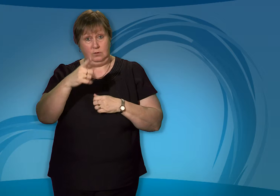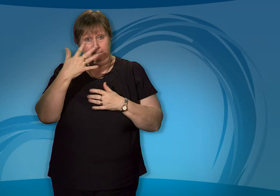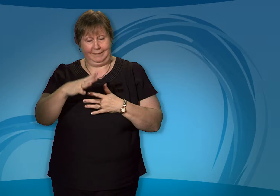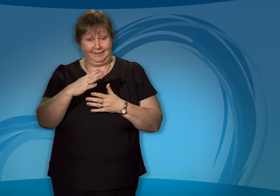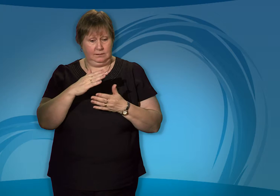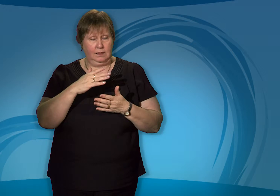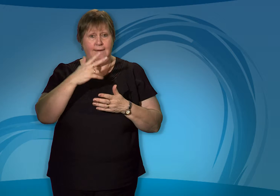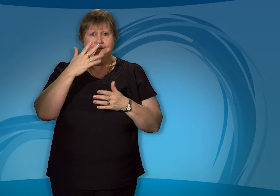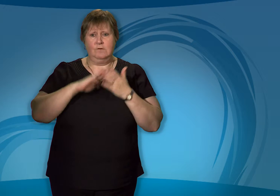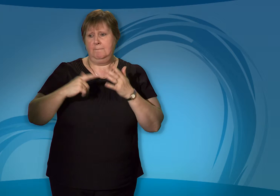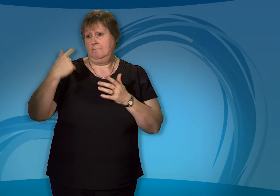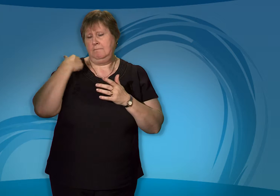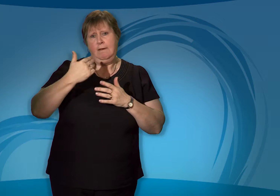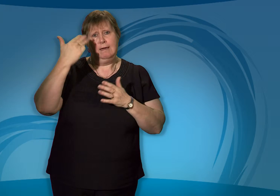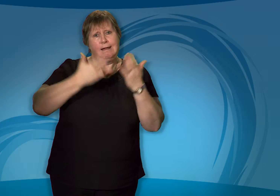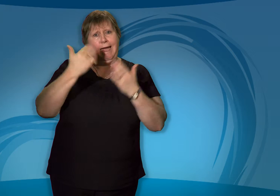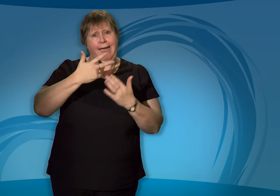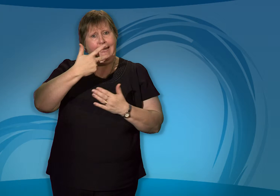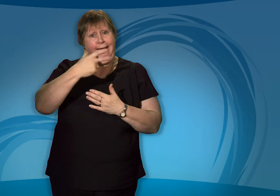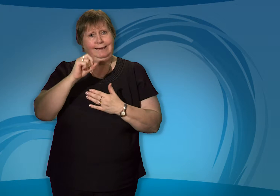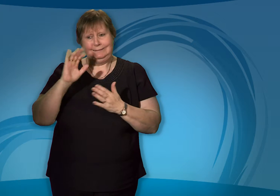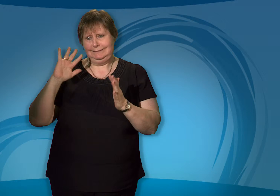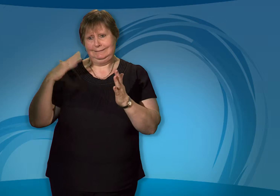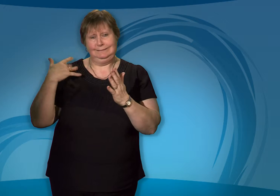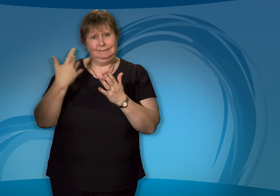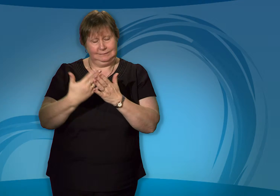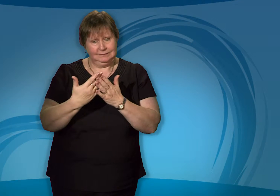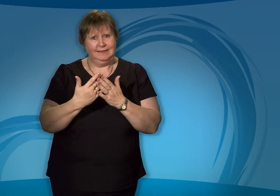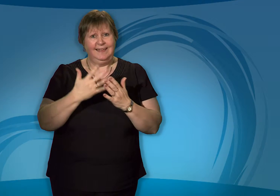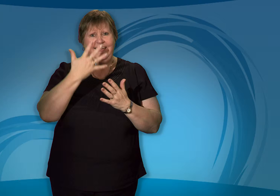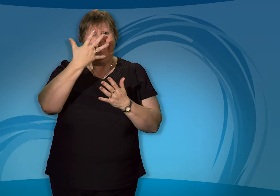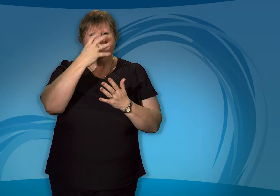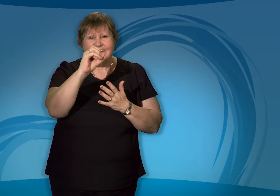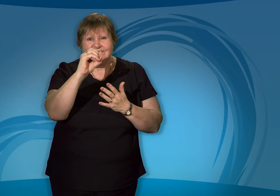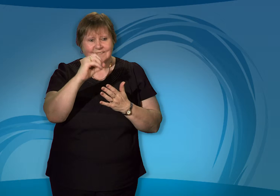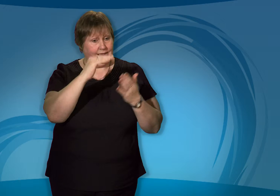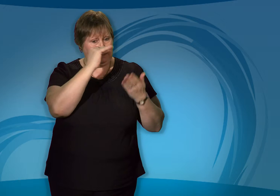Have you received multiple (50 units or, on more than 20